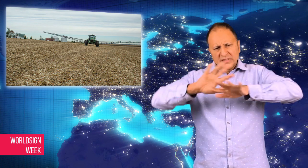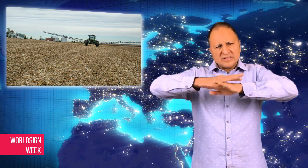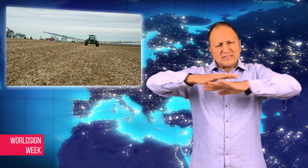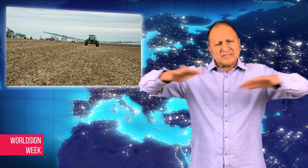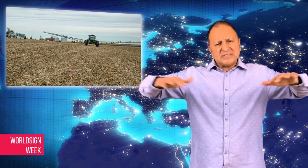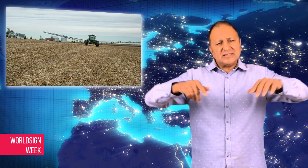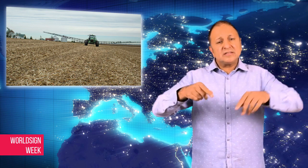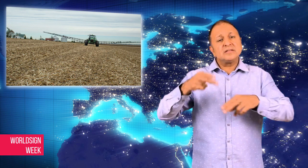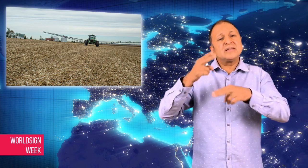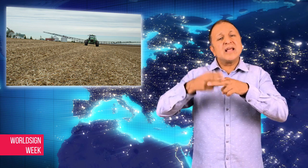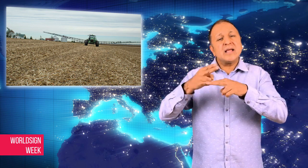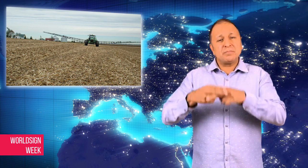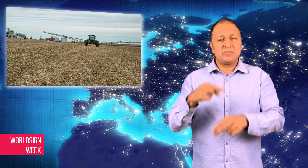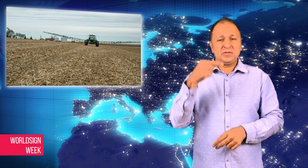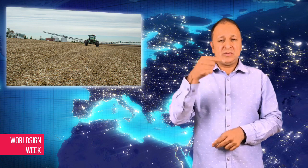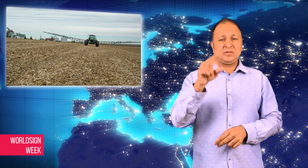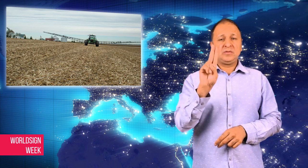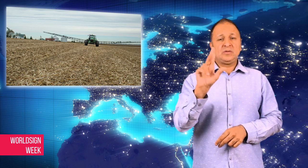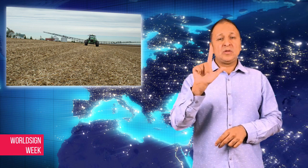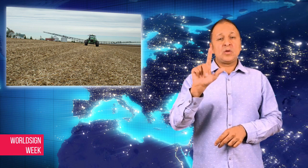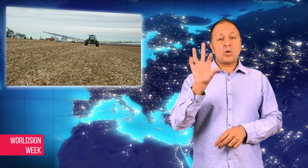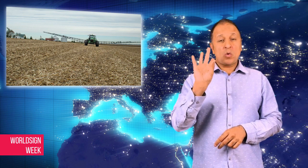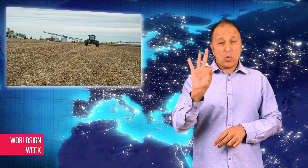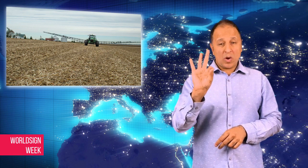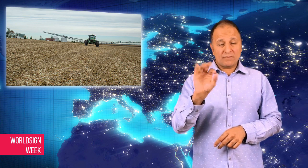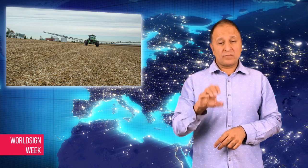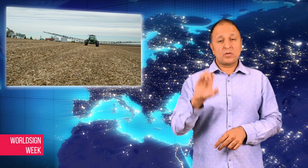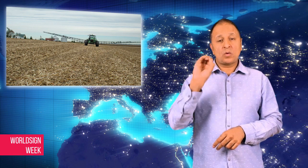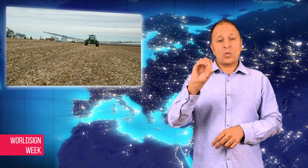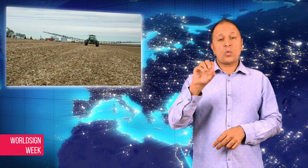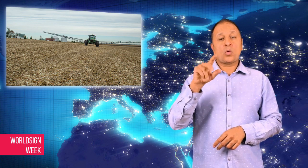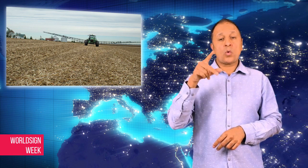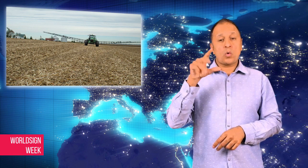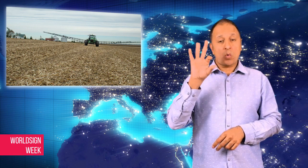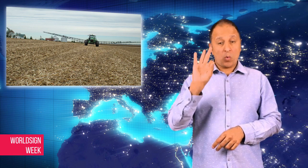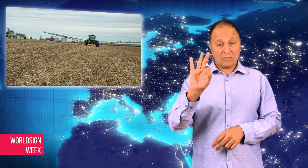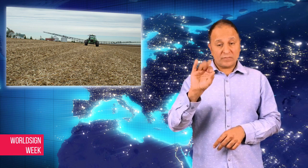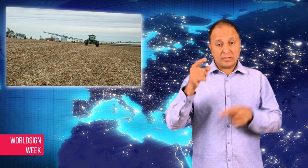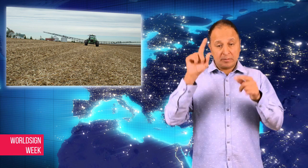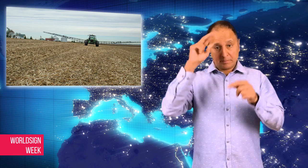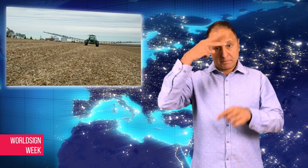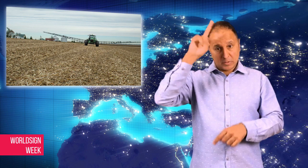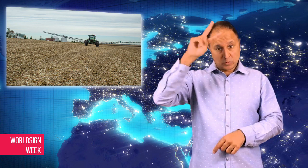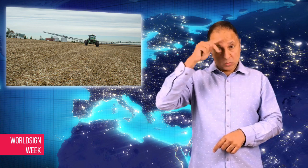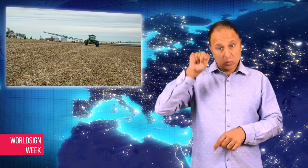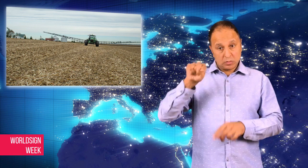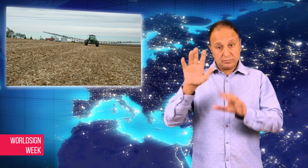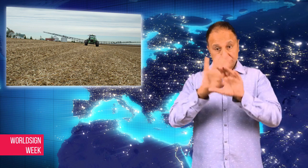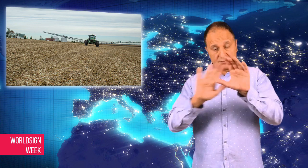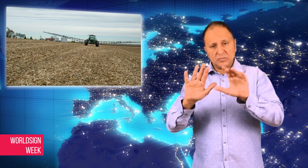blamed for creating a lifeless water